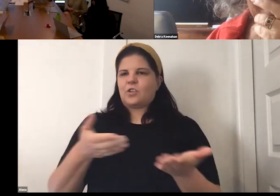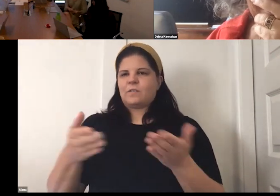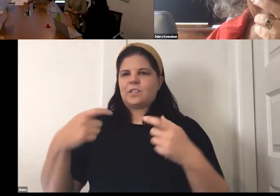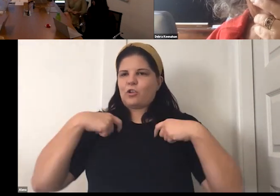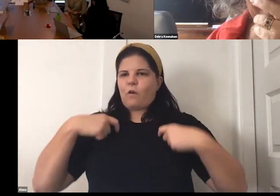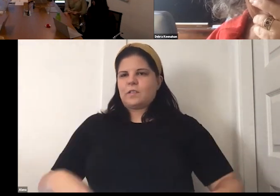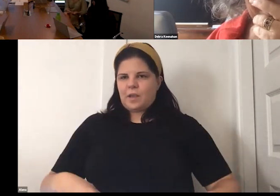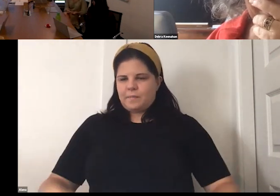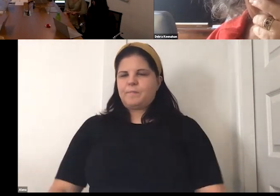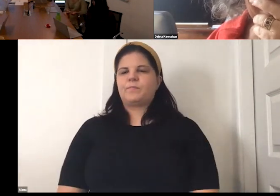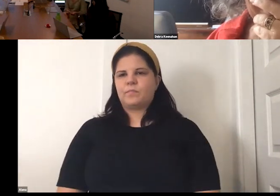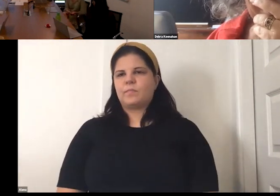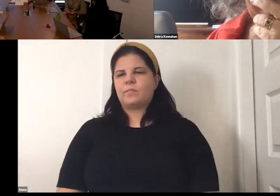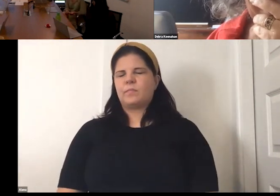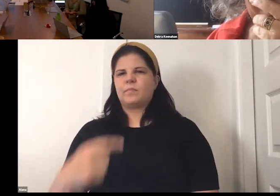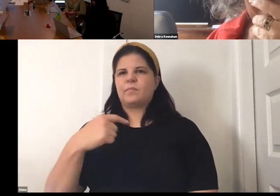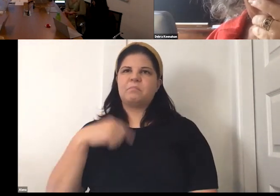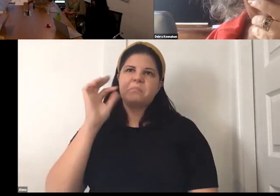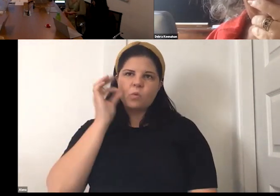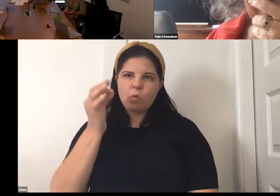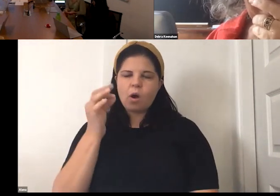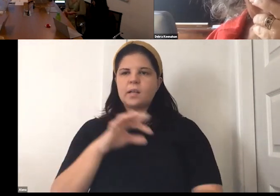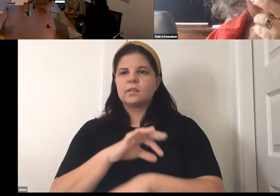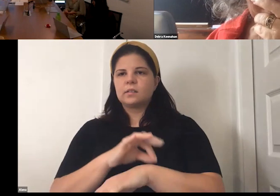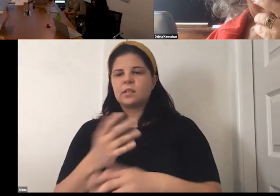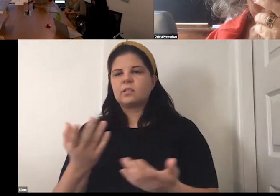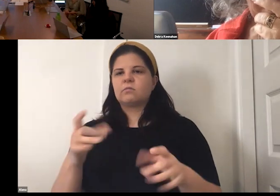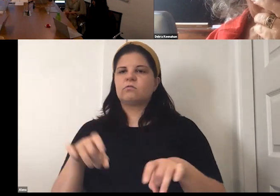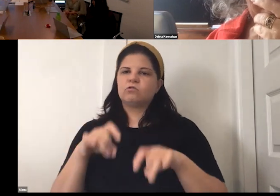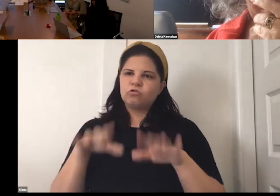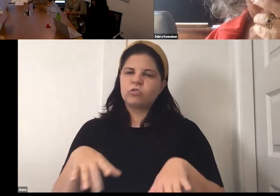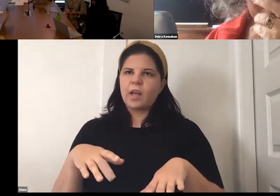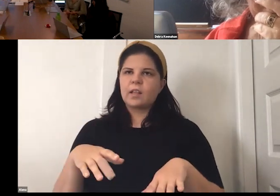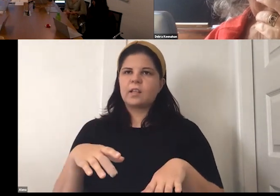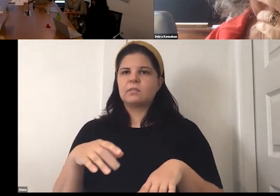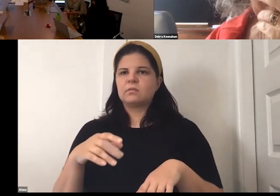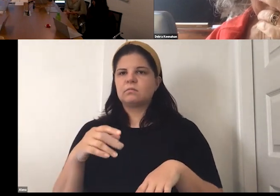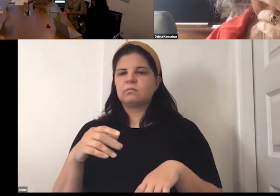I am a light skinned afro Black person.